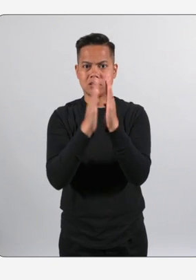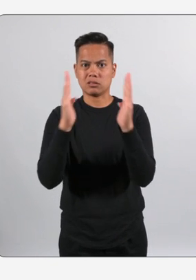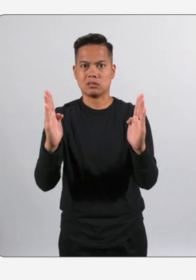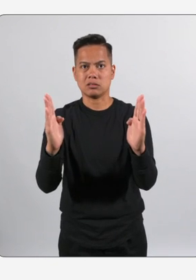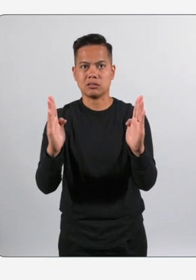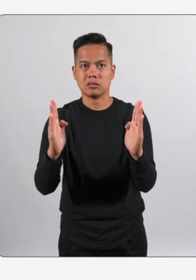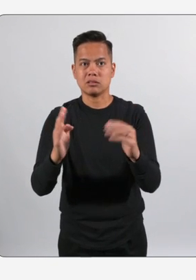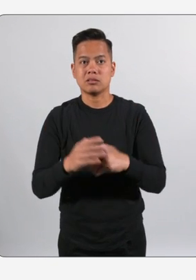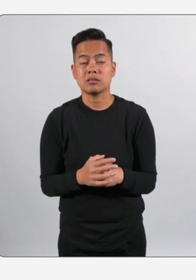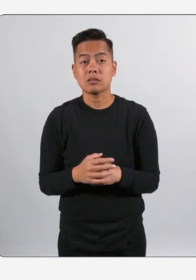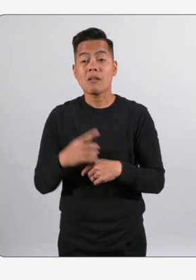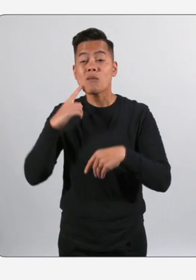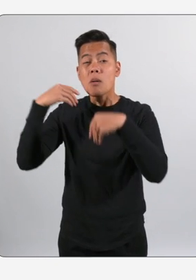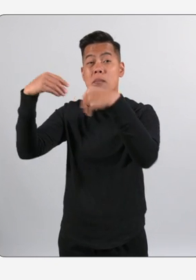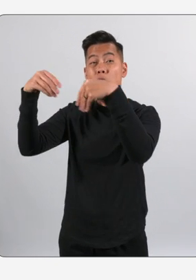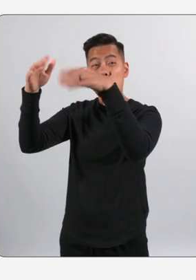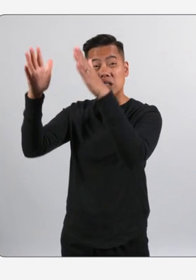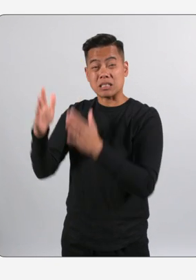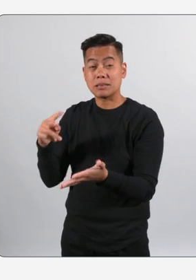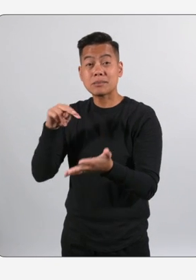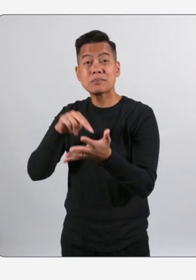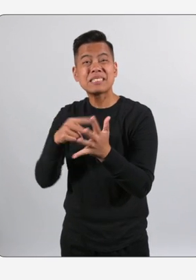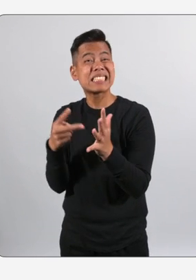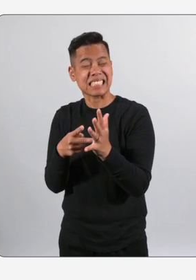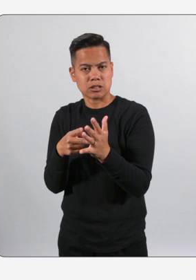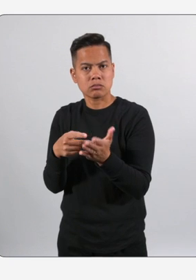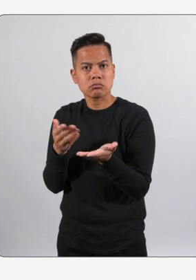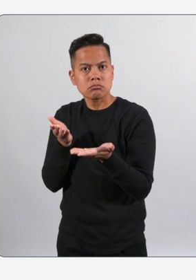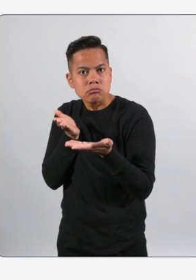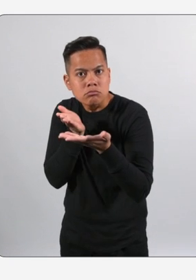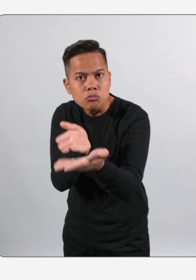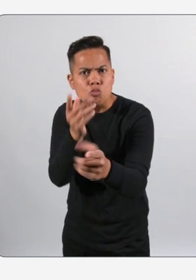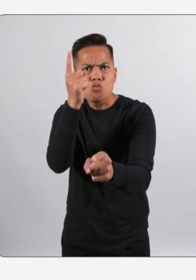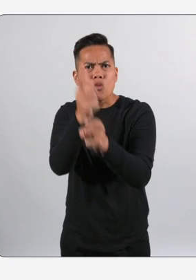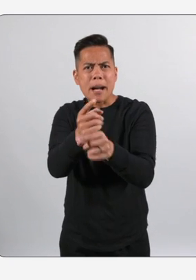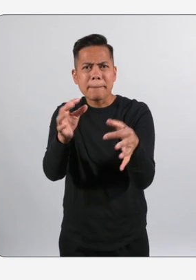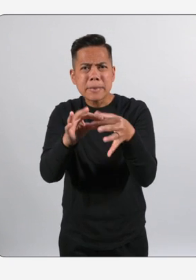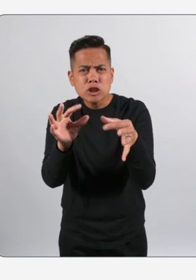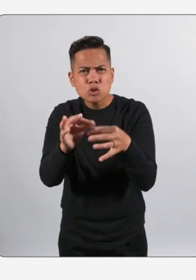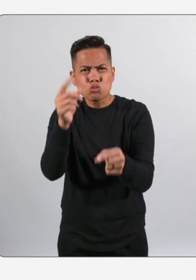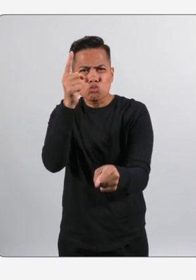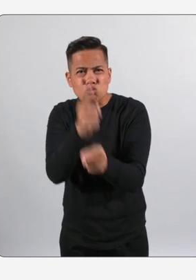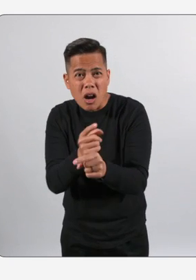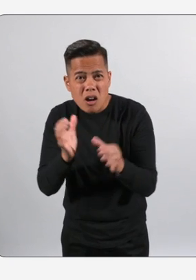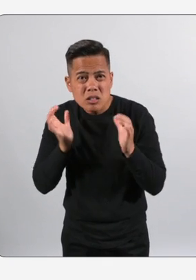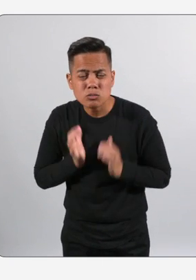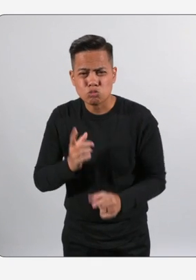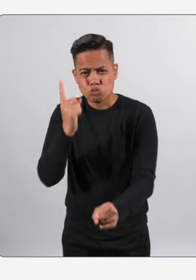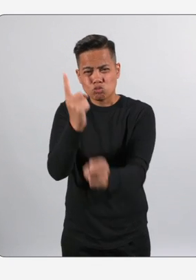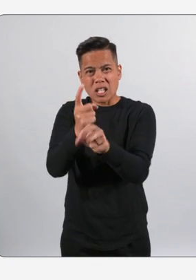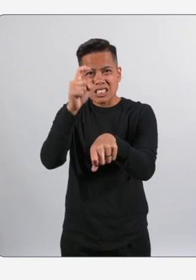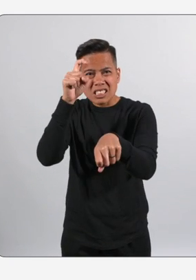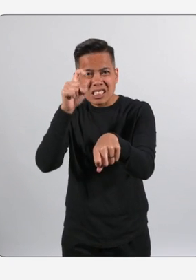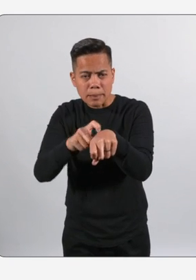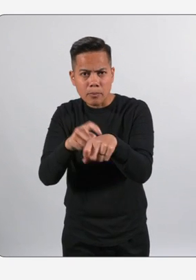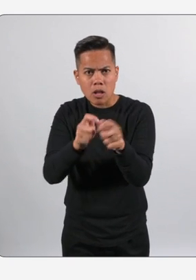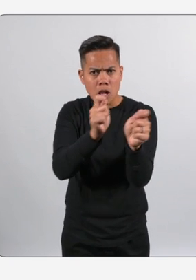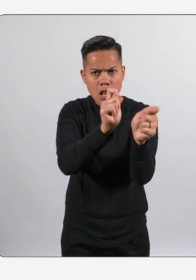For marketers, this means that getting the “right message” in front of the right consumer at the right time is a constantly